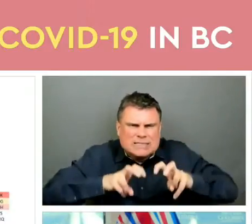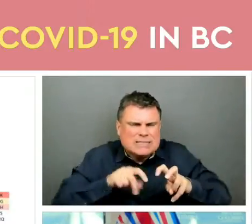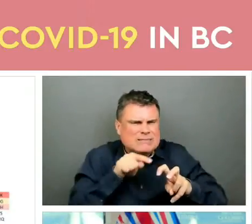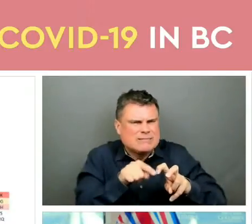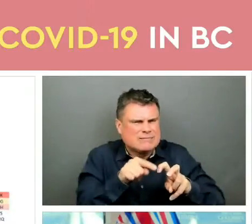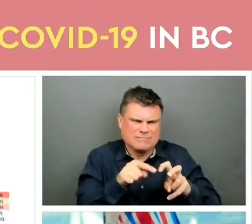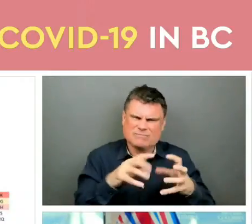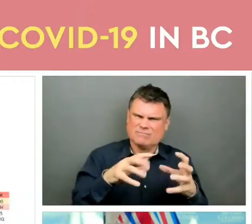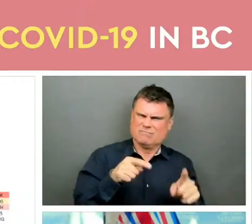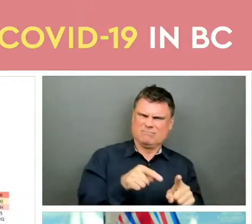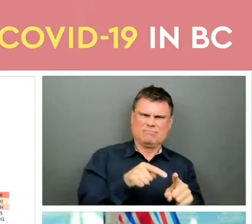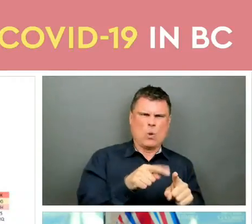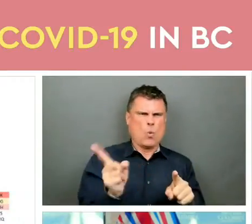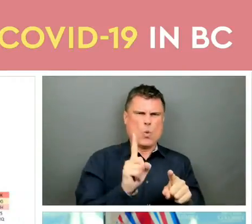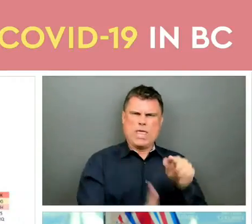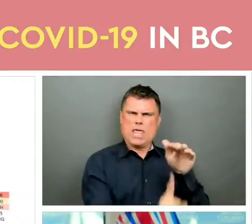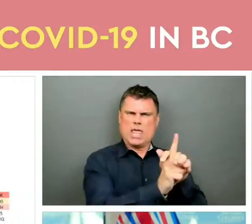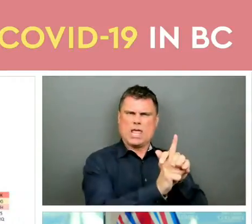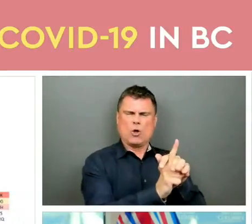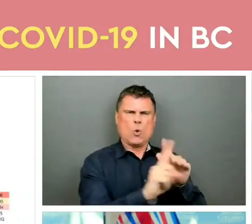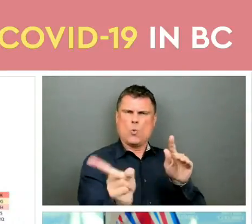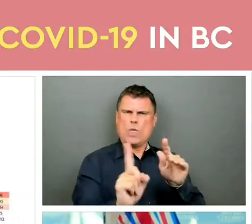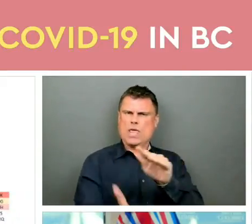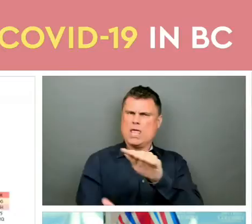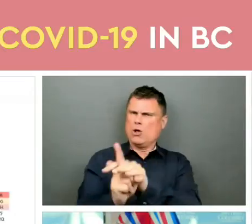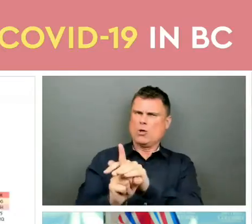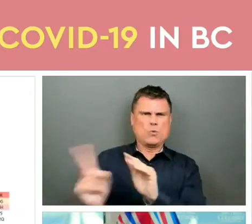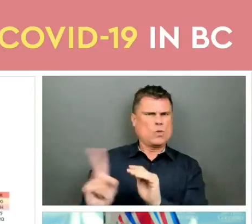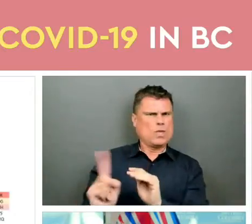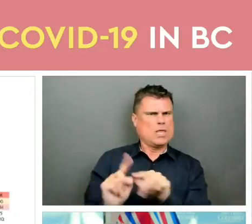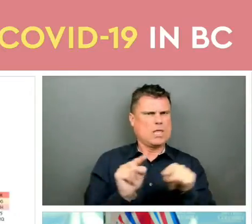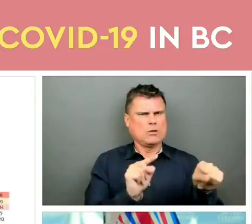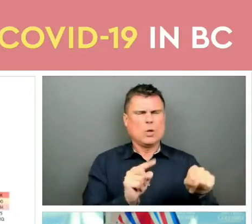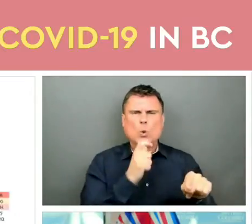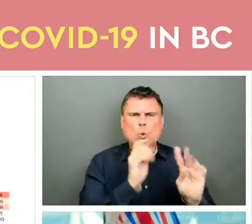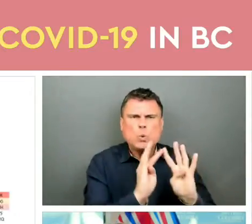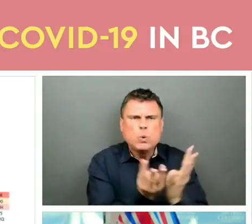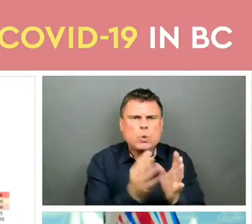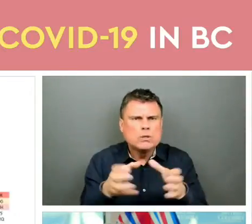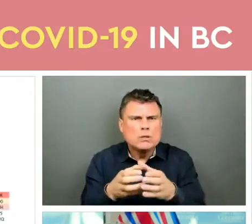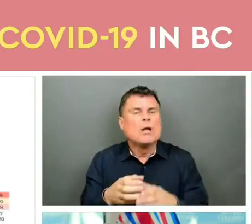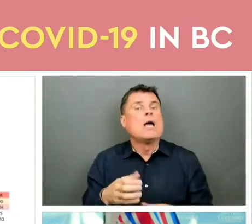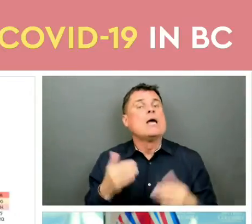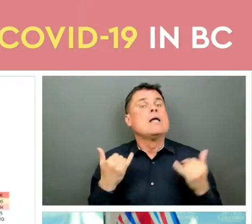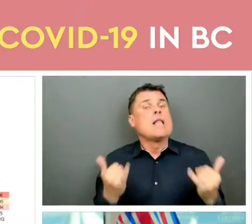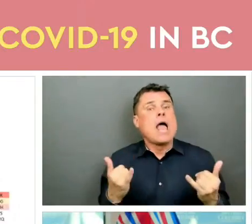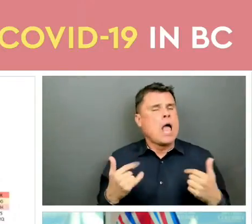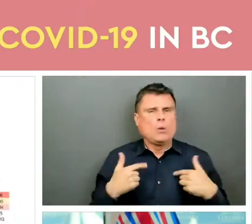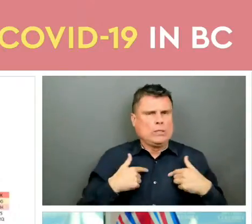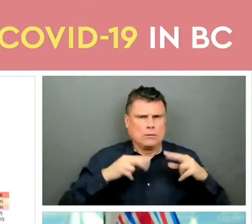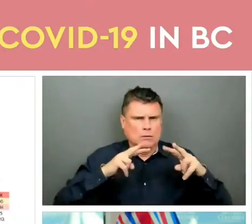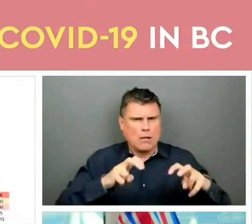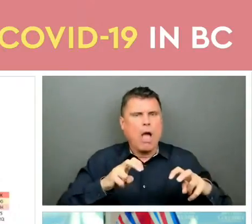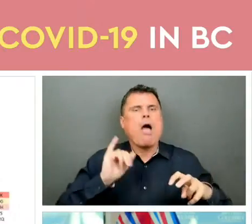were identified with P 1. So now we don't need to spend as much time understanding that because we have now